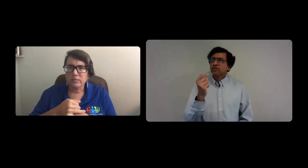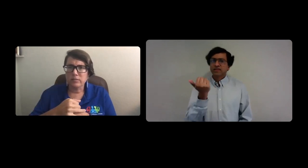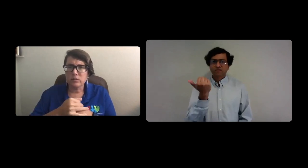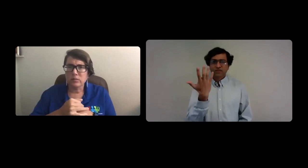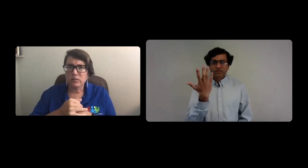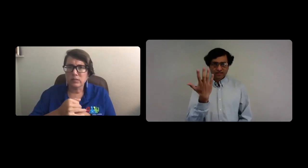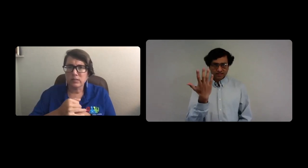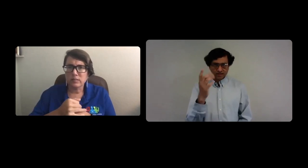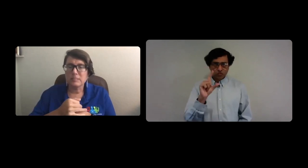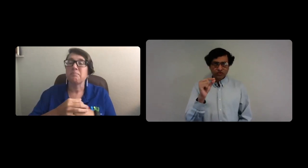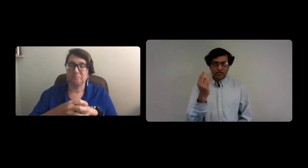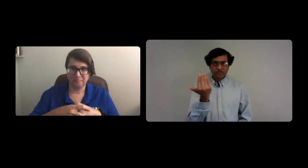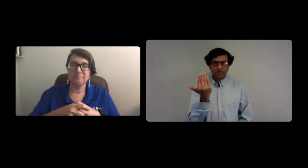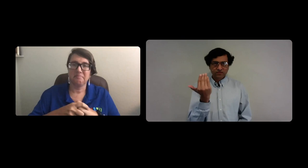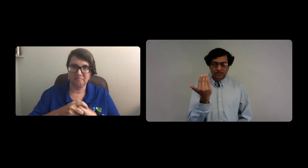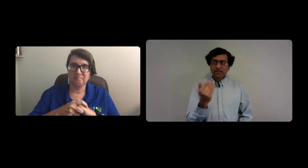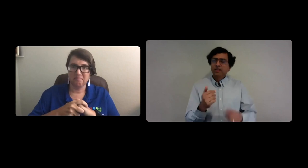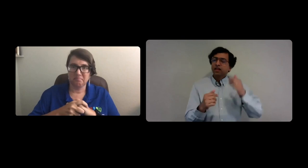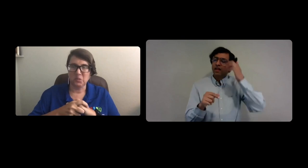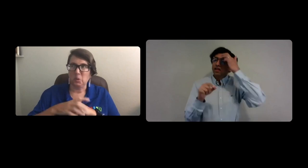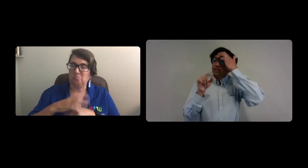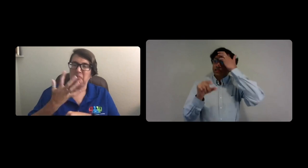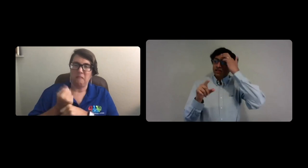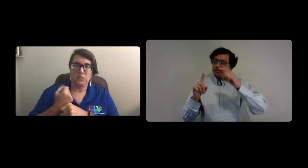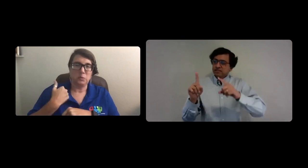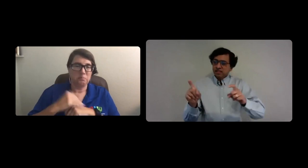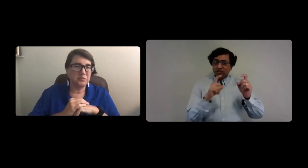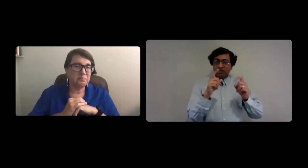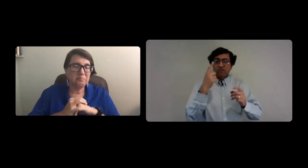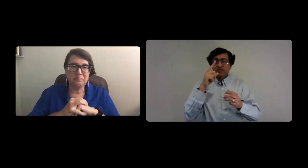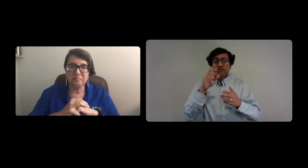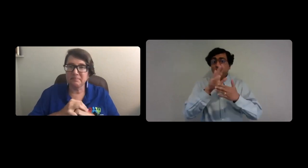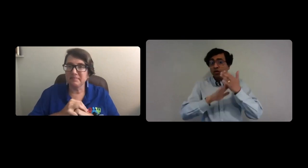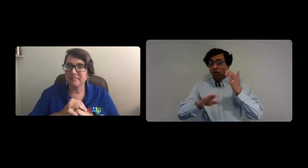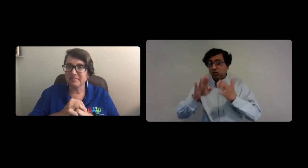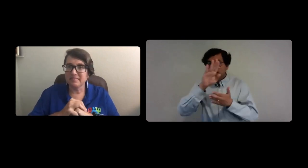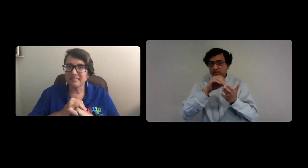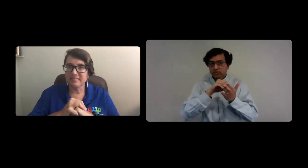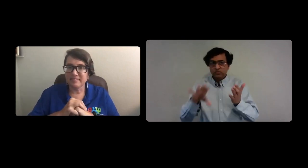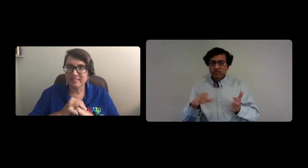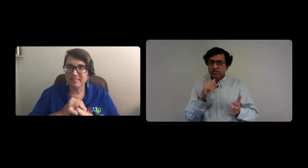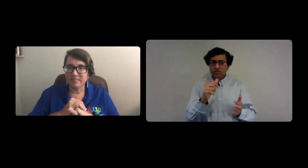2015, and it was mainstream settings.